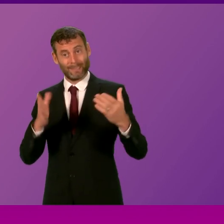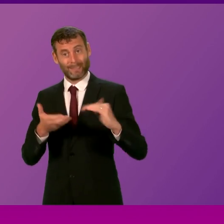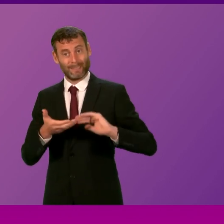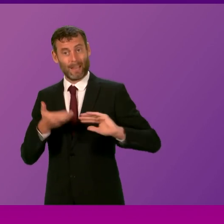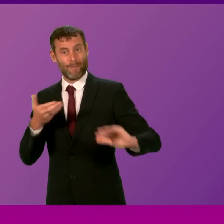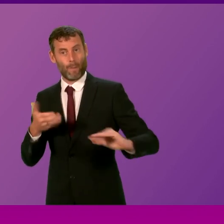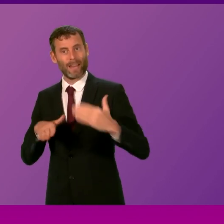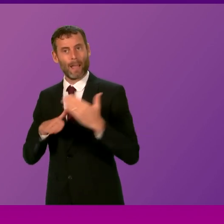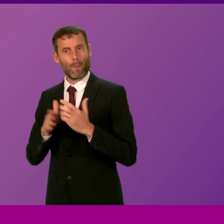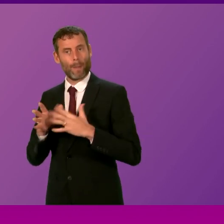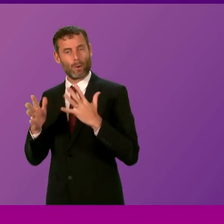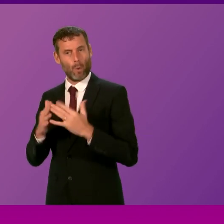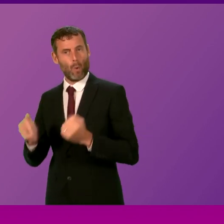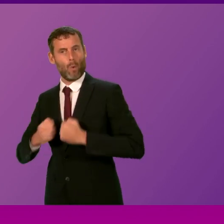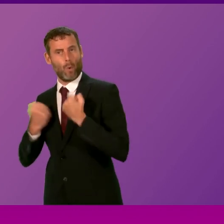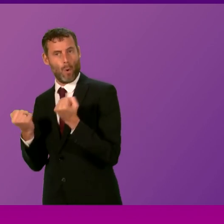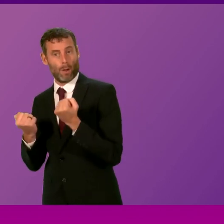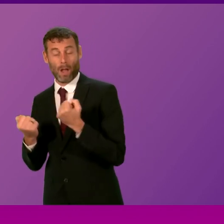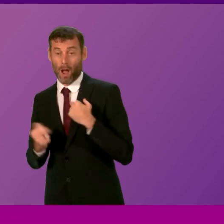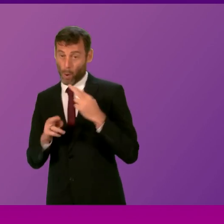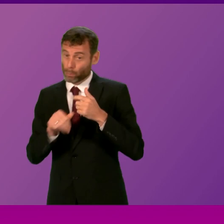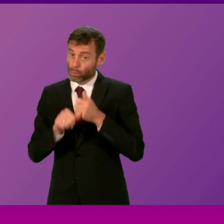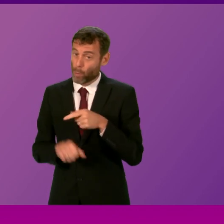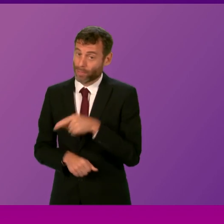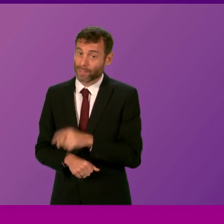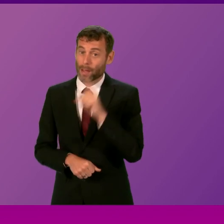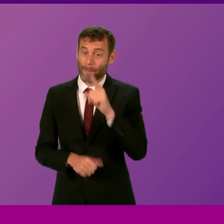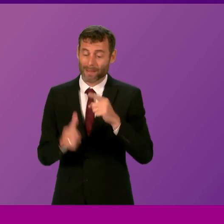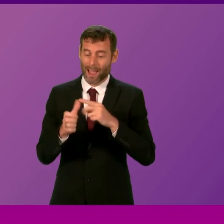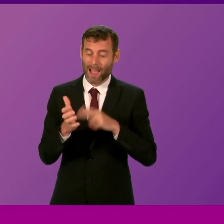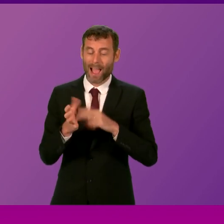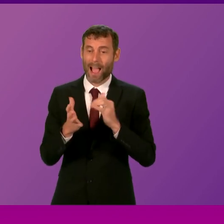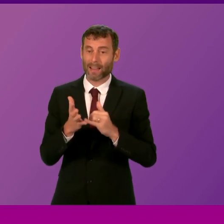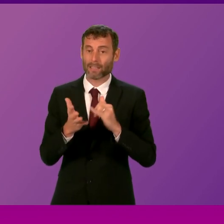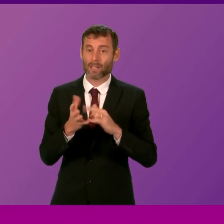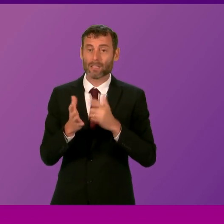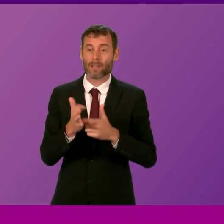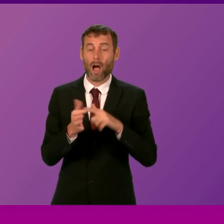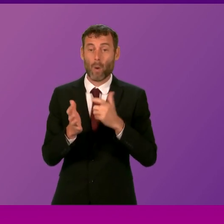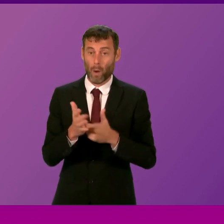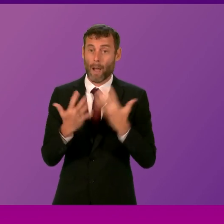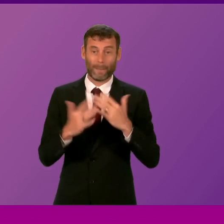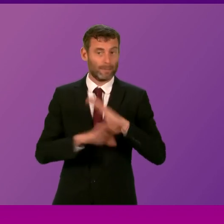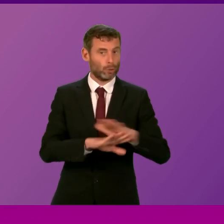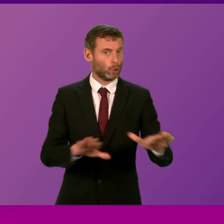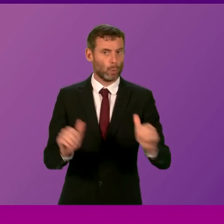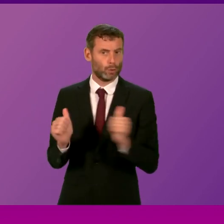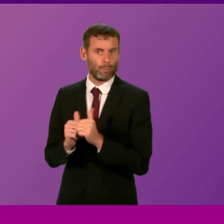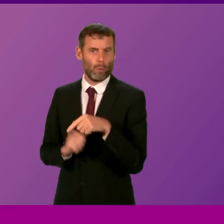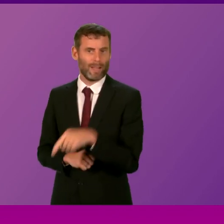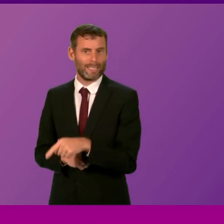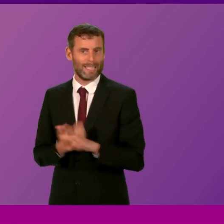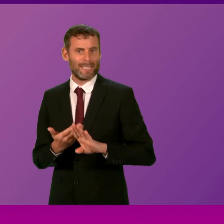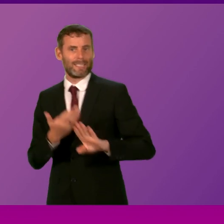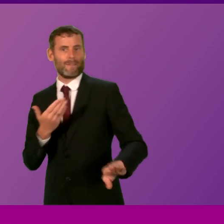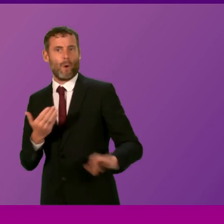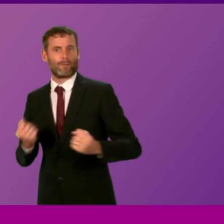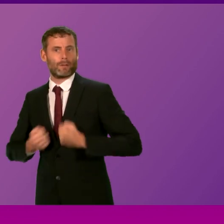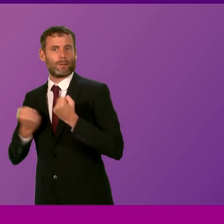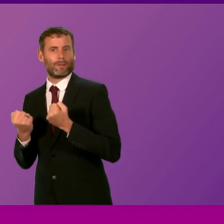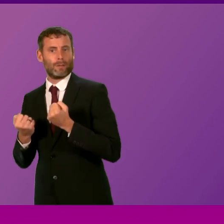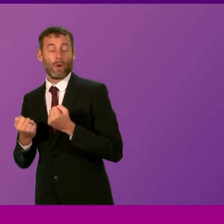I hope that Mercedes Villalba will sign it, because I know that she is of independent mind.